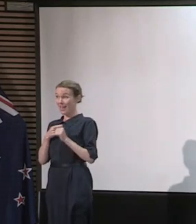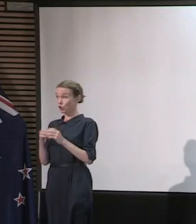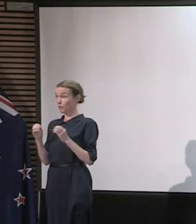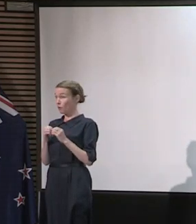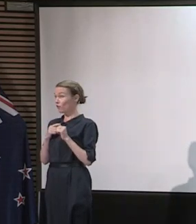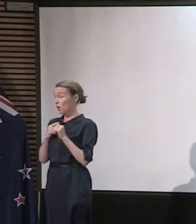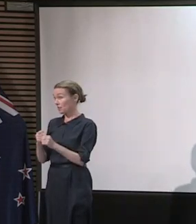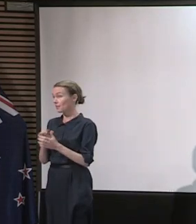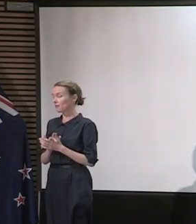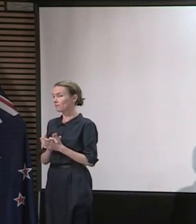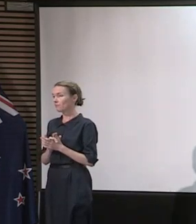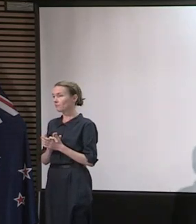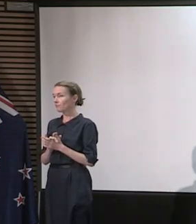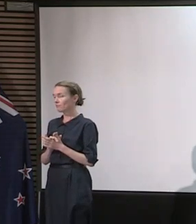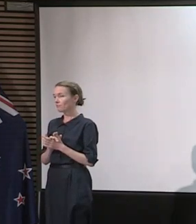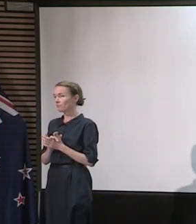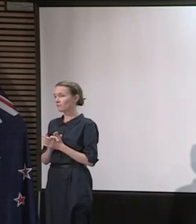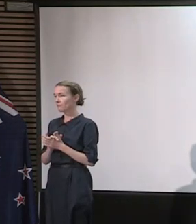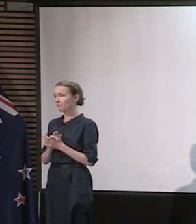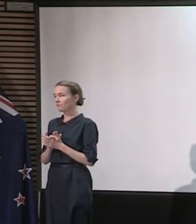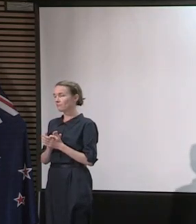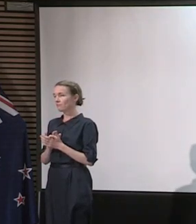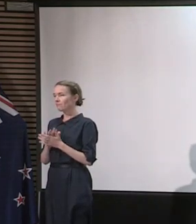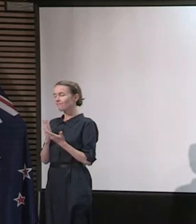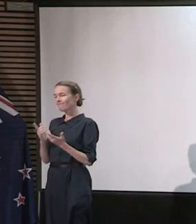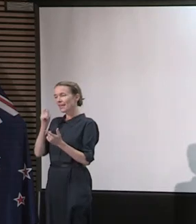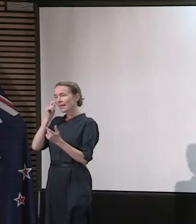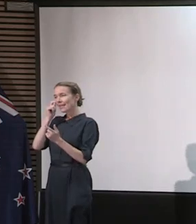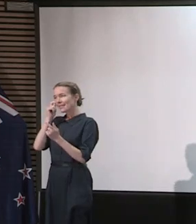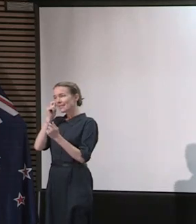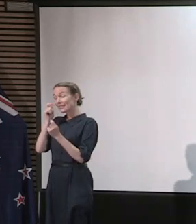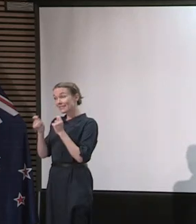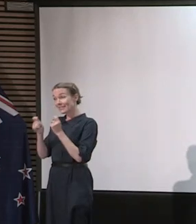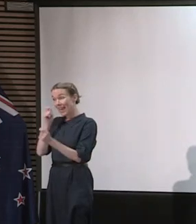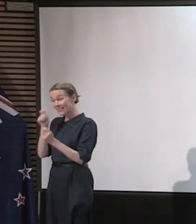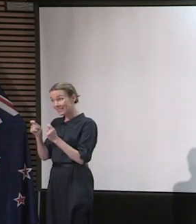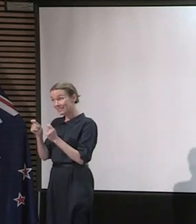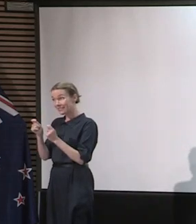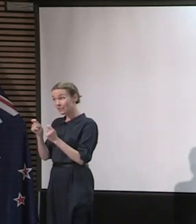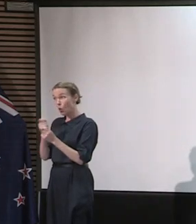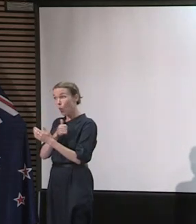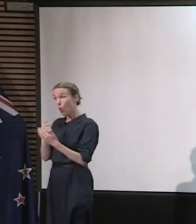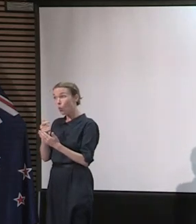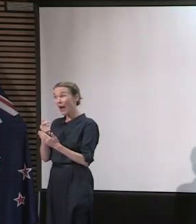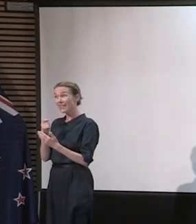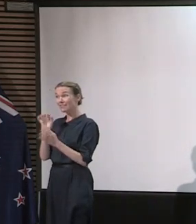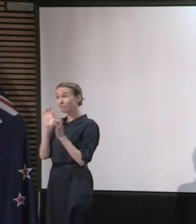Right from the start we have talked about that fact. That is one reason why...